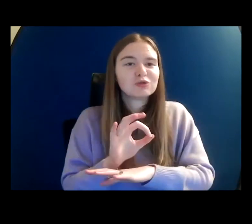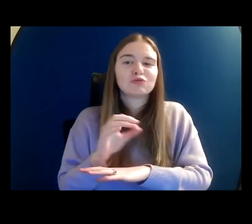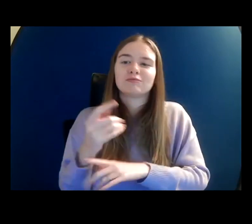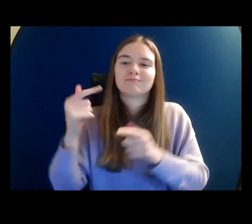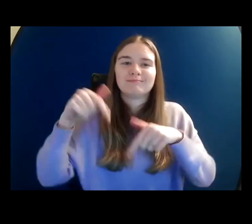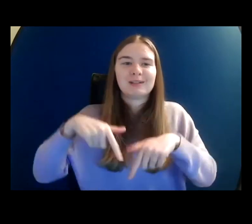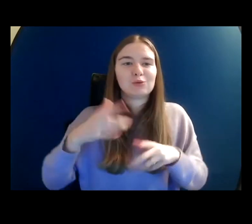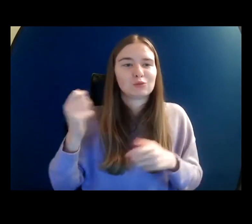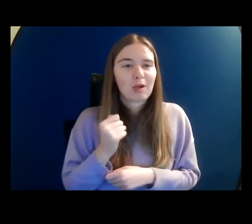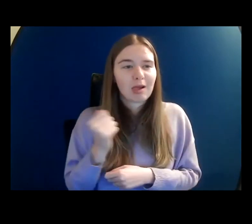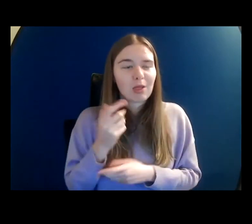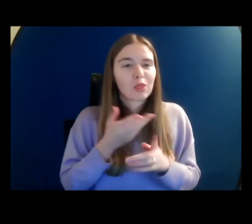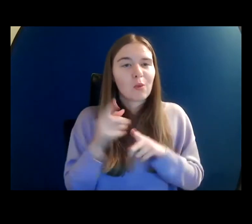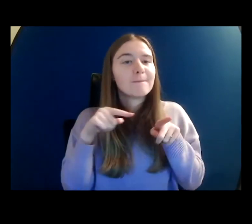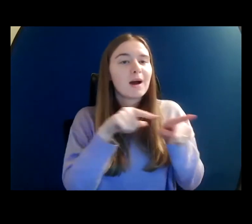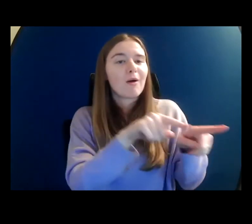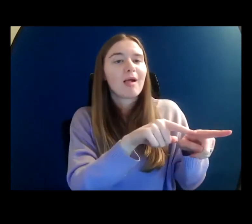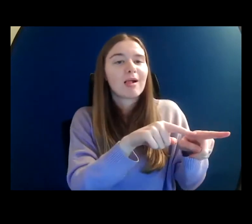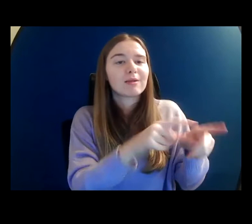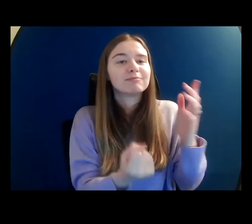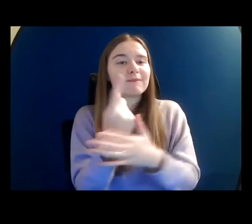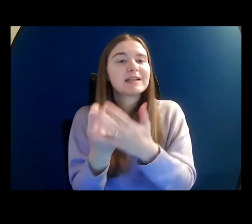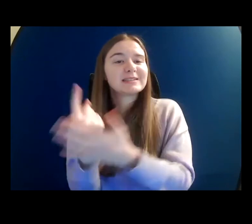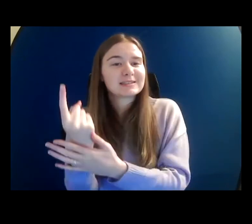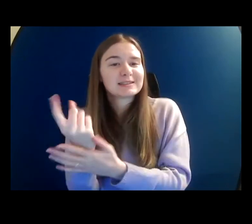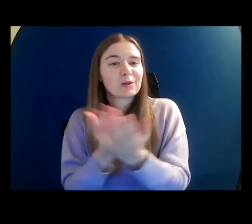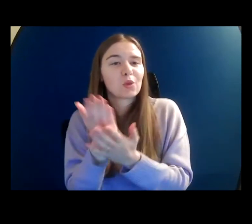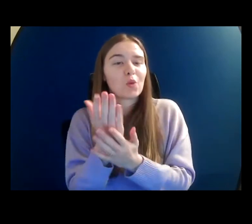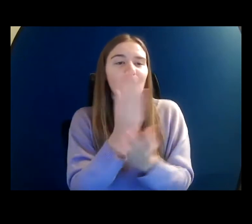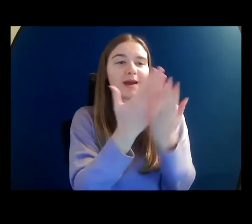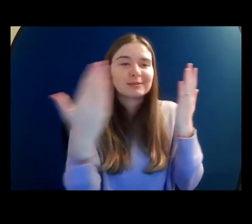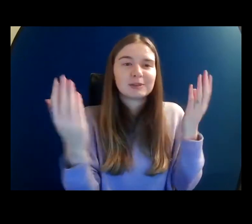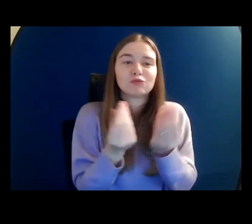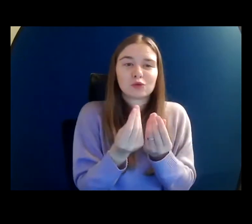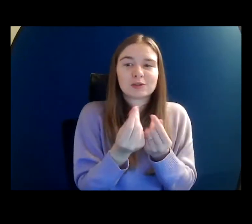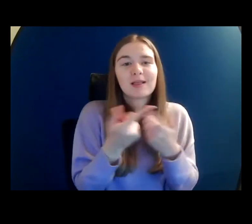through a parallel program of events, exhibitions, and resources, including things like tonight.